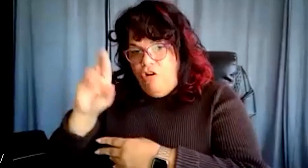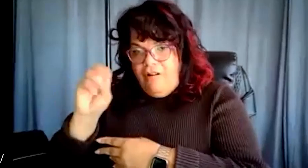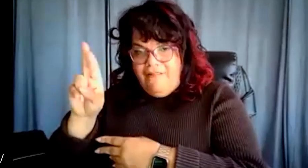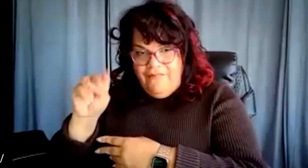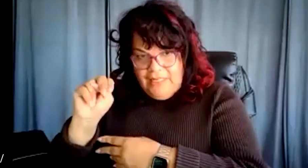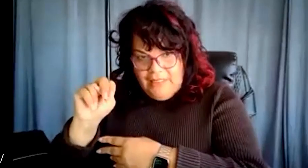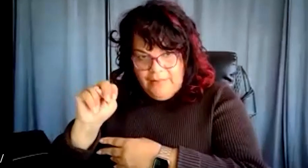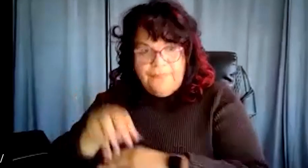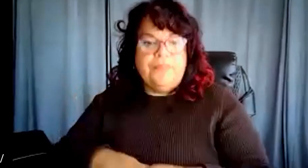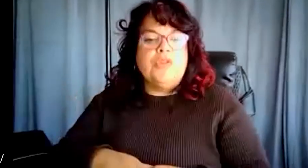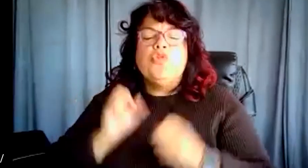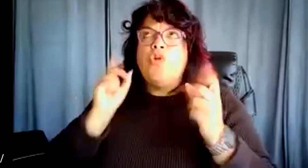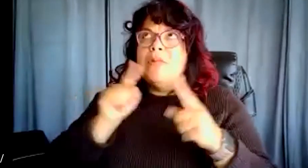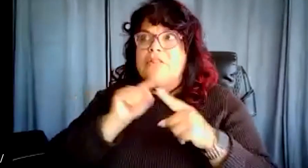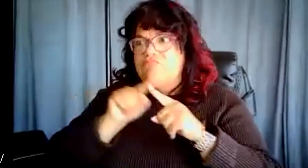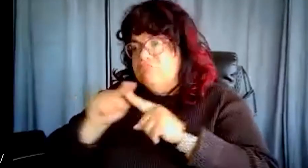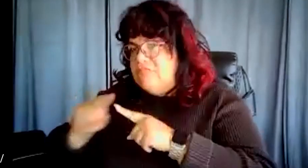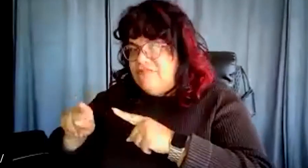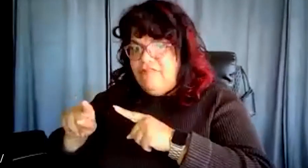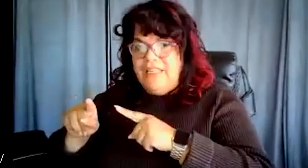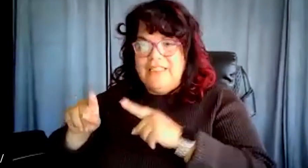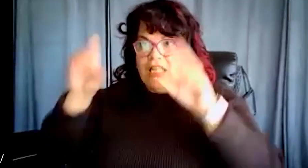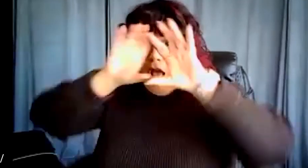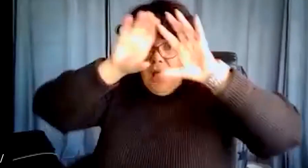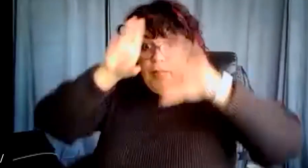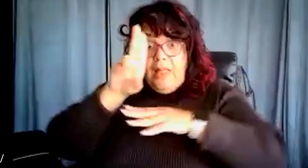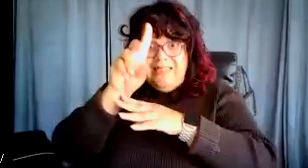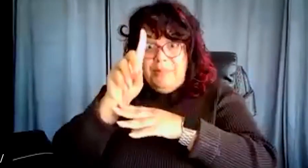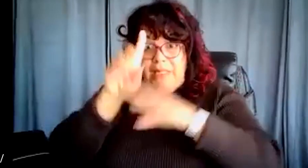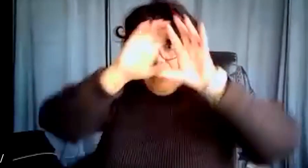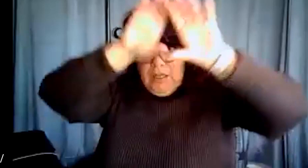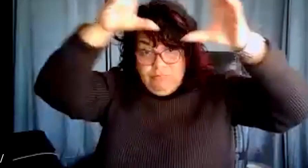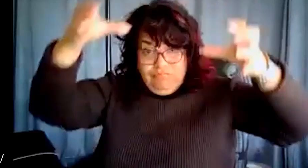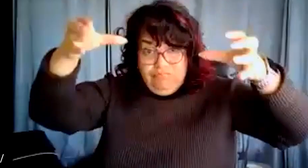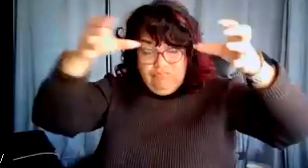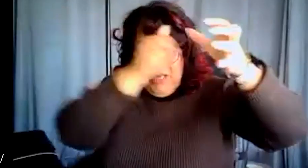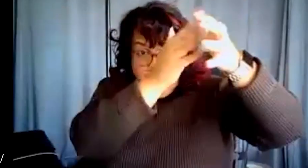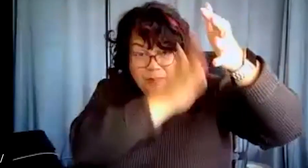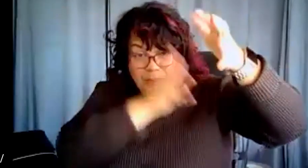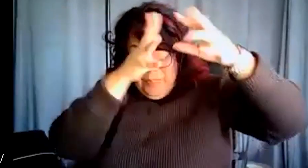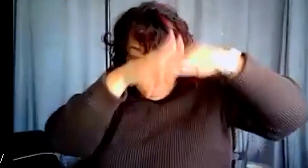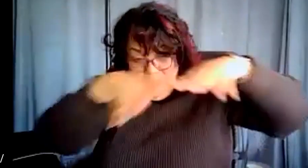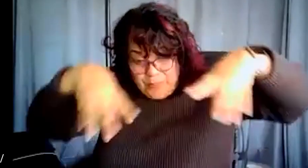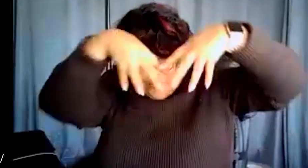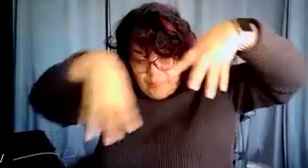There's so much that we hold under the umbrella of disability. Such a wide diversity of disabilities.